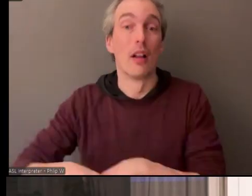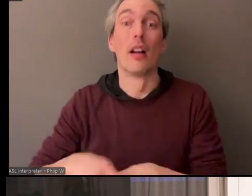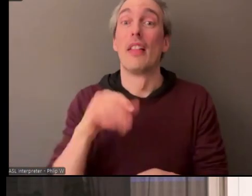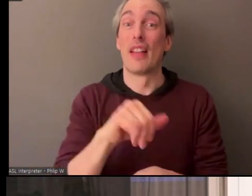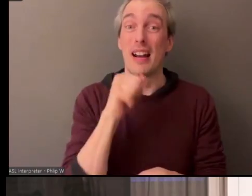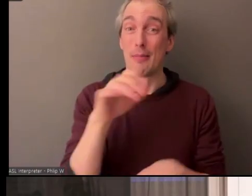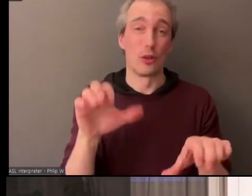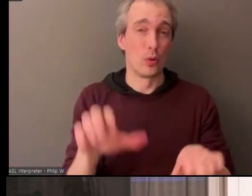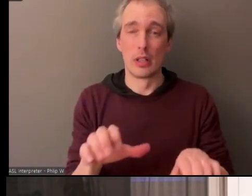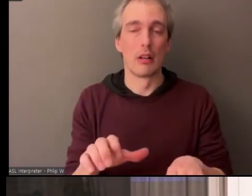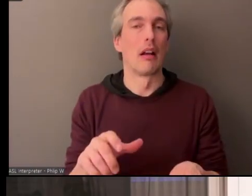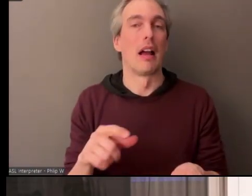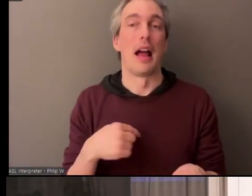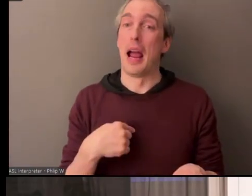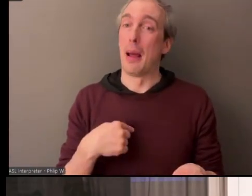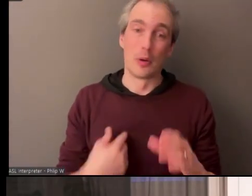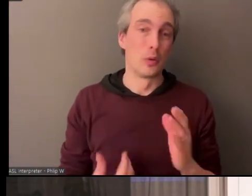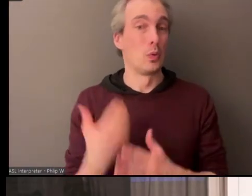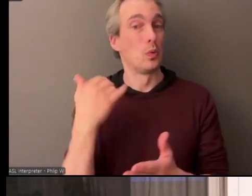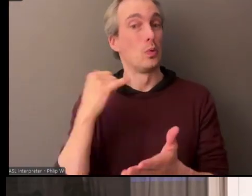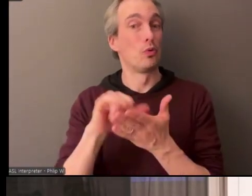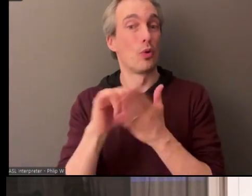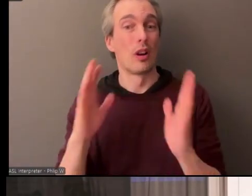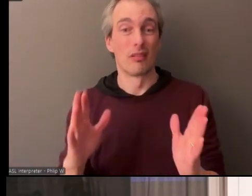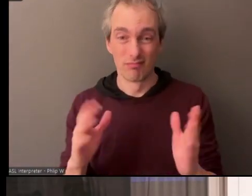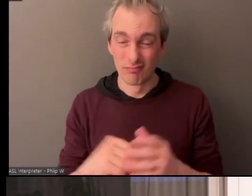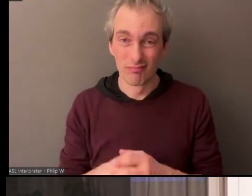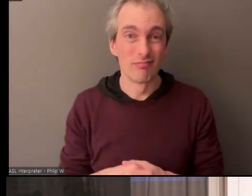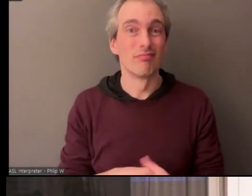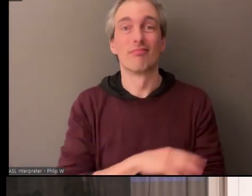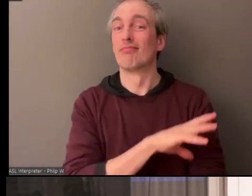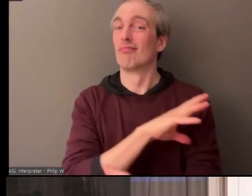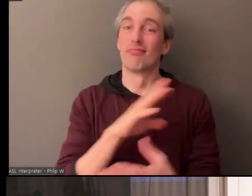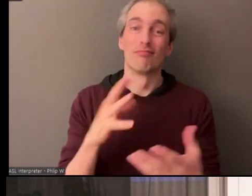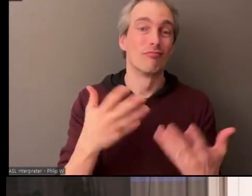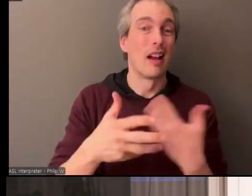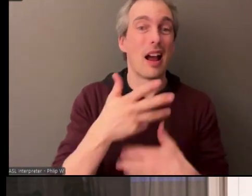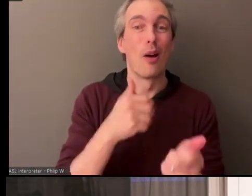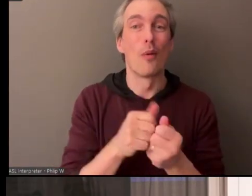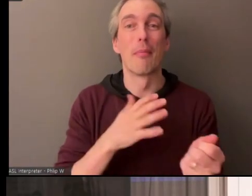time with my distracting wife, who's here tonight, nerding out over architecture.